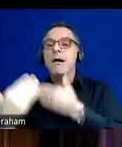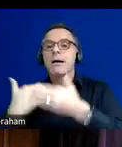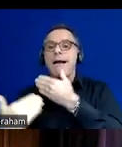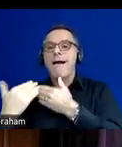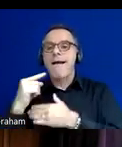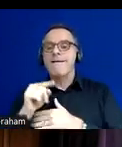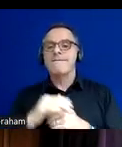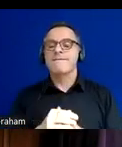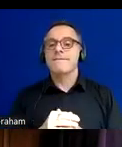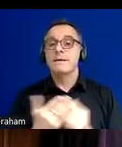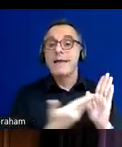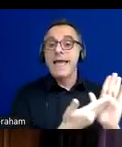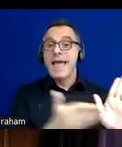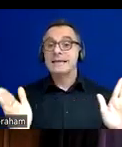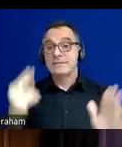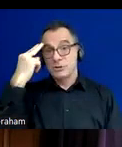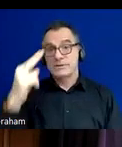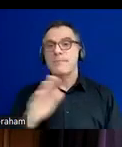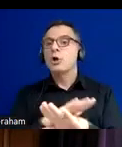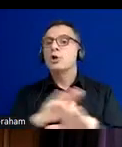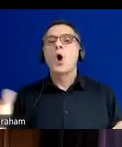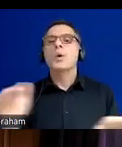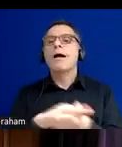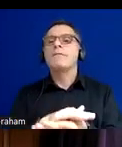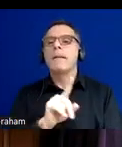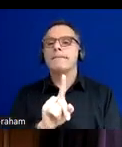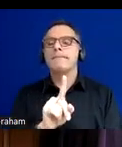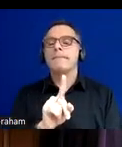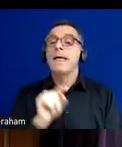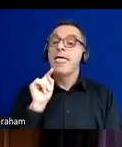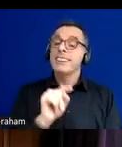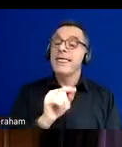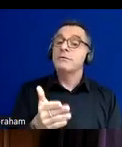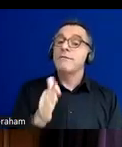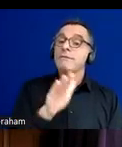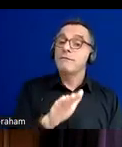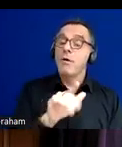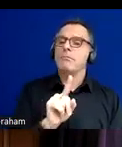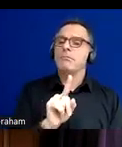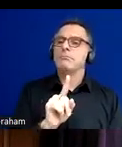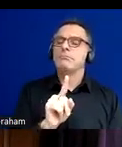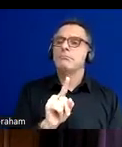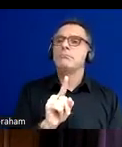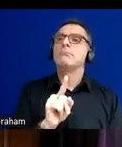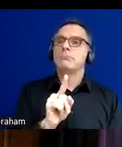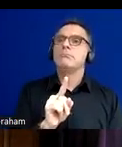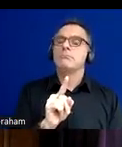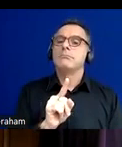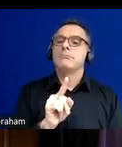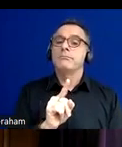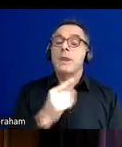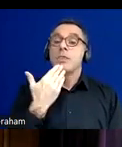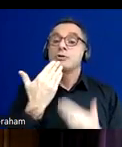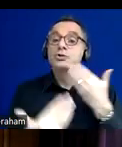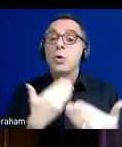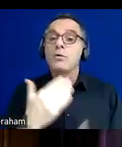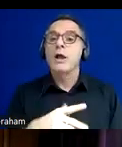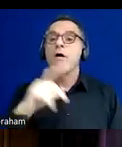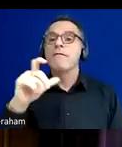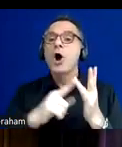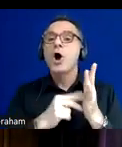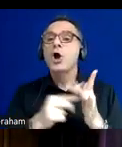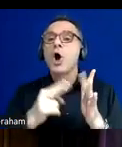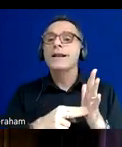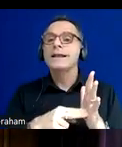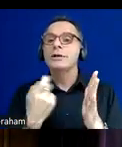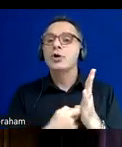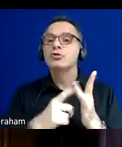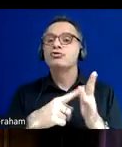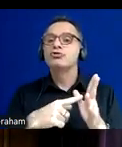exhibition name, 'No Cover Up' comes from... it's basically the story of Colin Roach who was killed